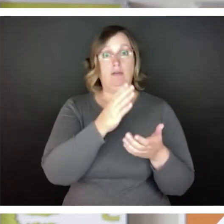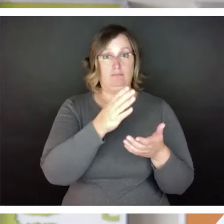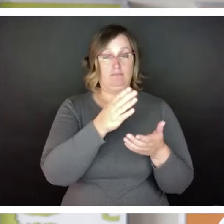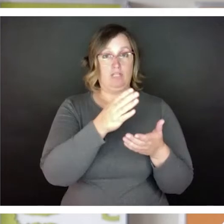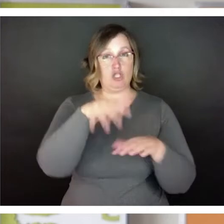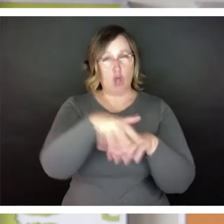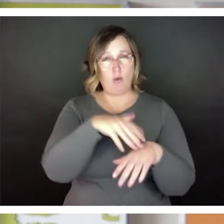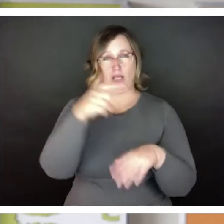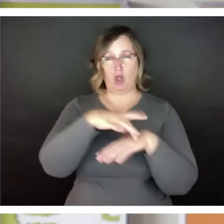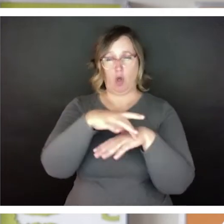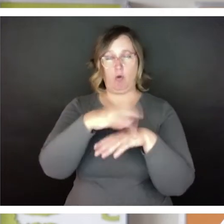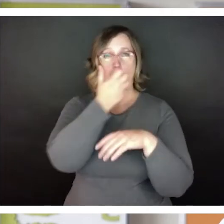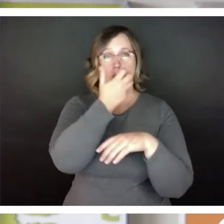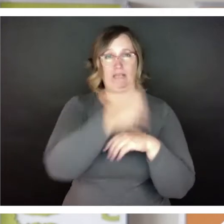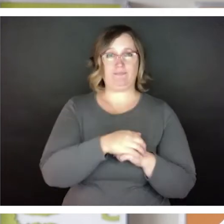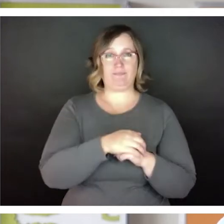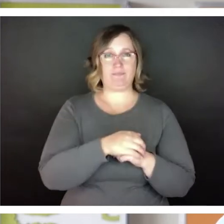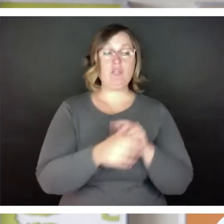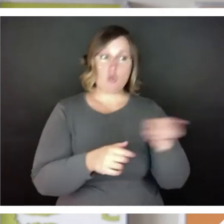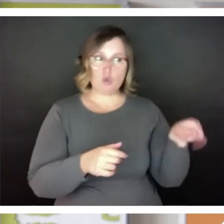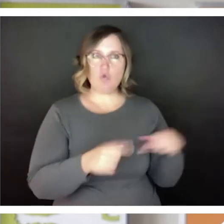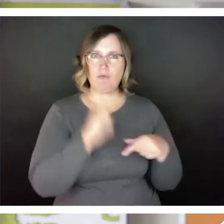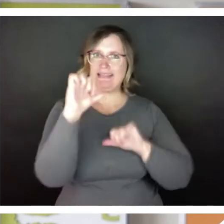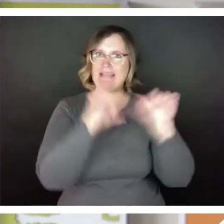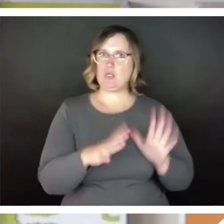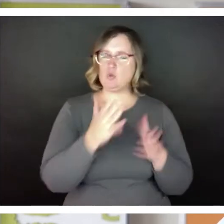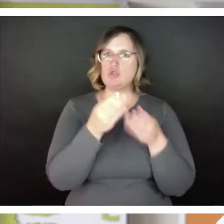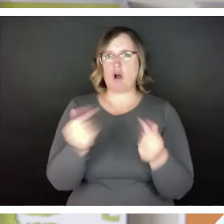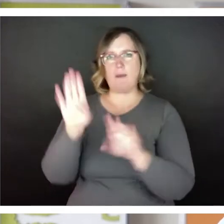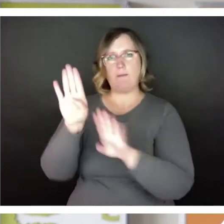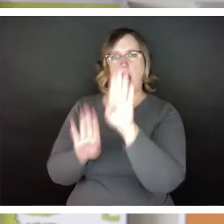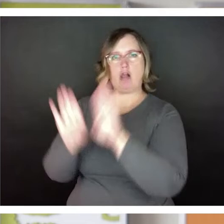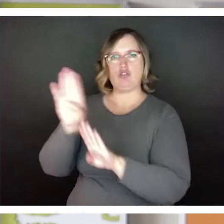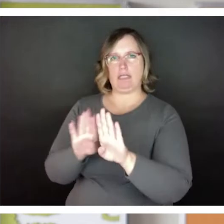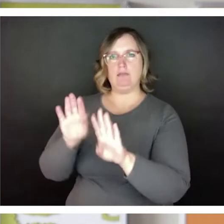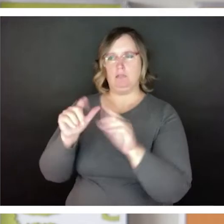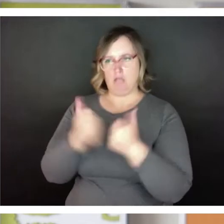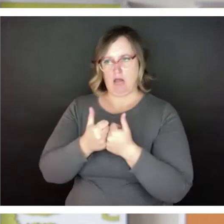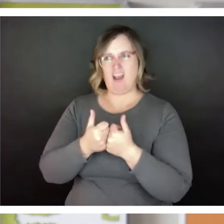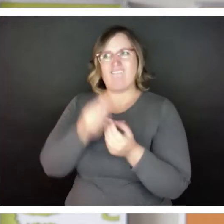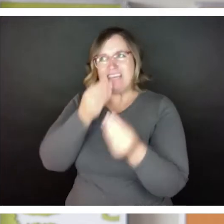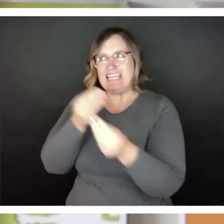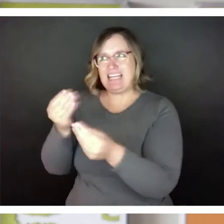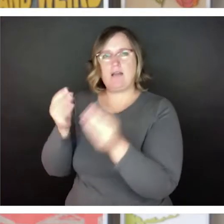You will be the scientists who solve the biology challenge of feeding more people on less arable land.